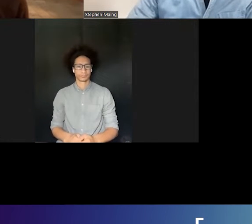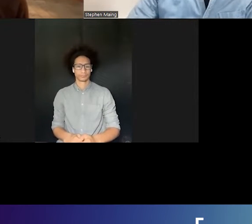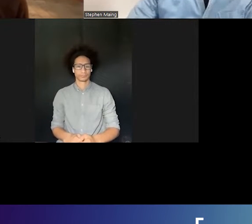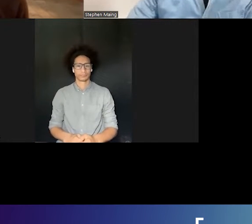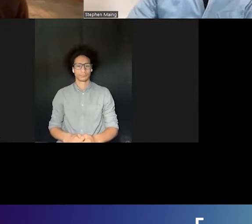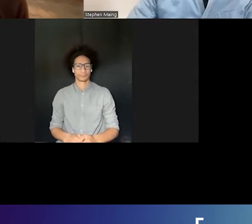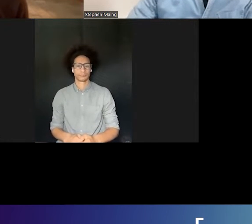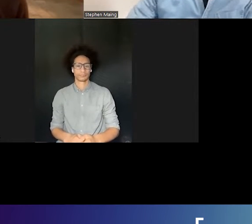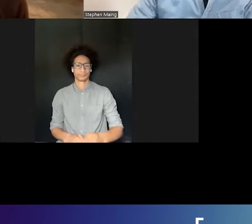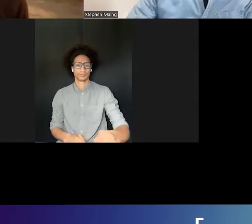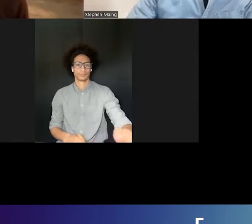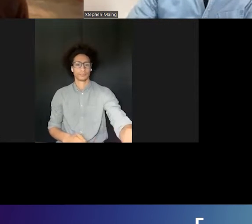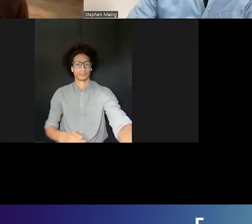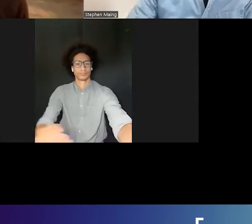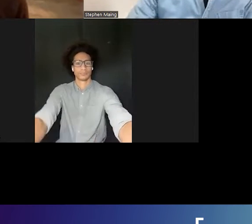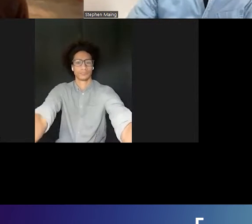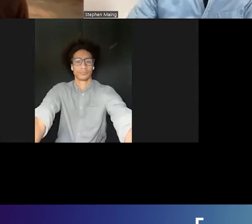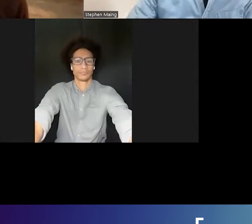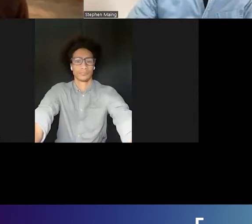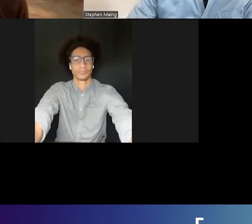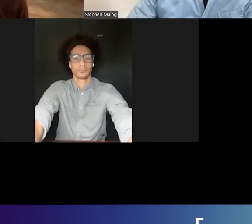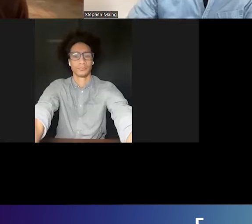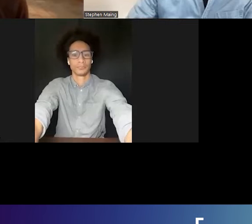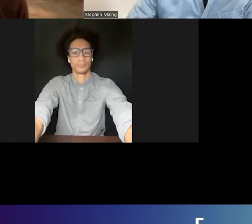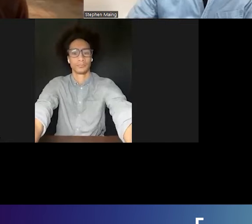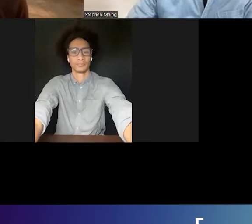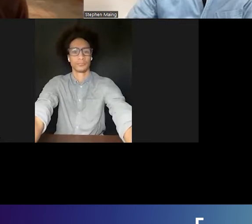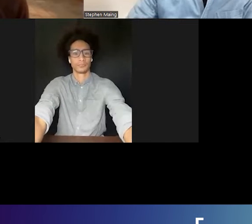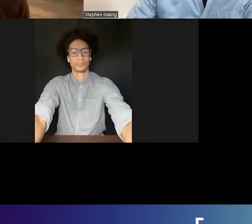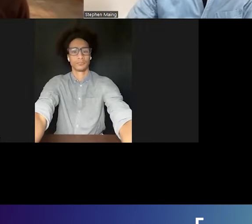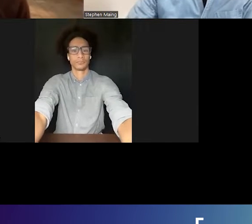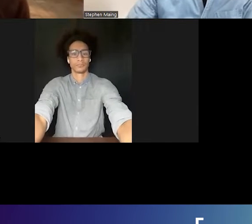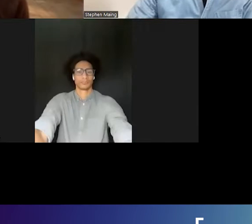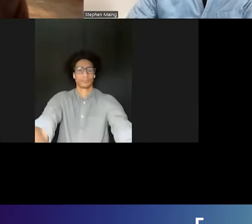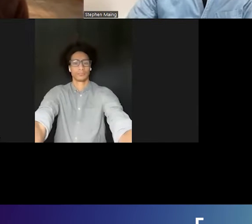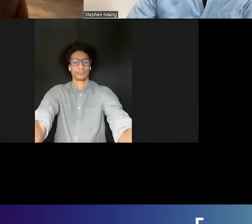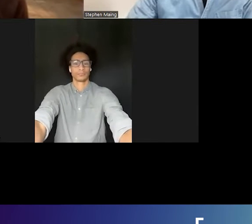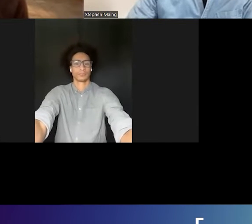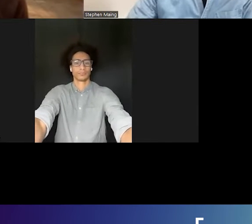I think it's also something I've encountered with Crime and Punishment, for example, was that